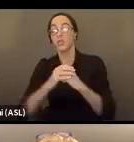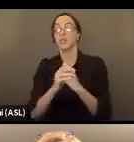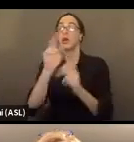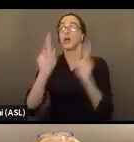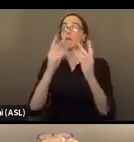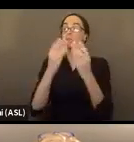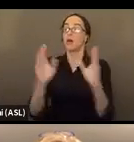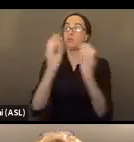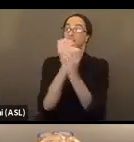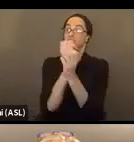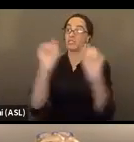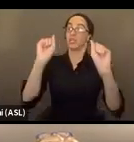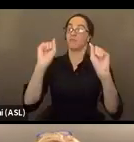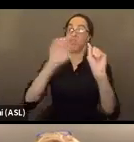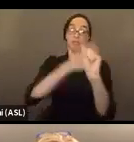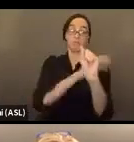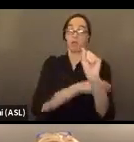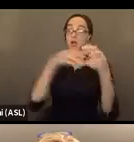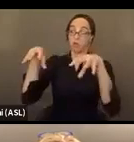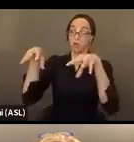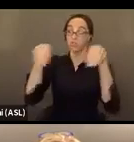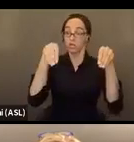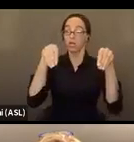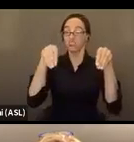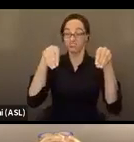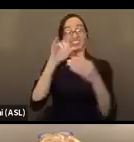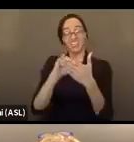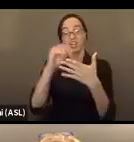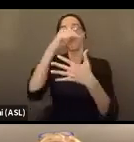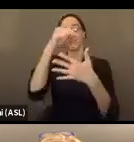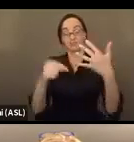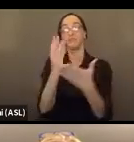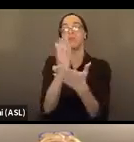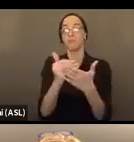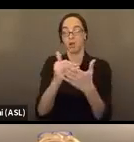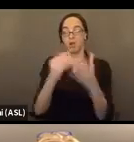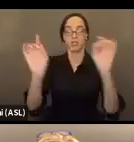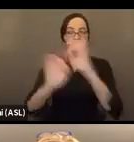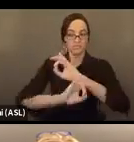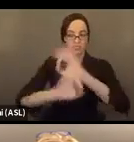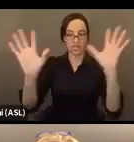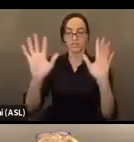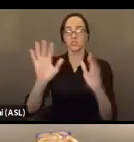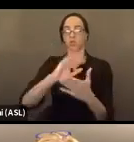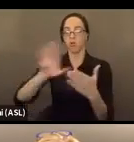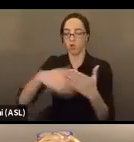a part of those disasters that we all need to be cognizant about and planning for each one of us